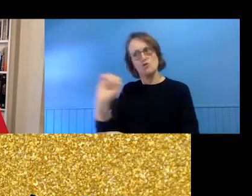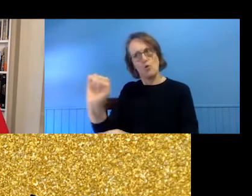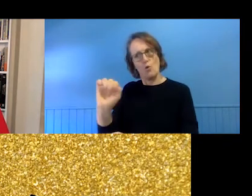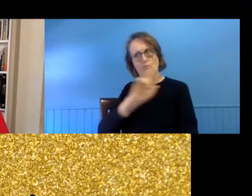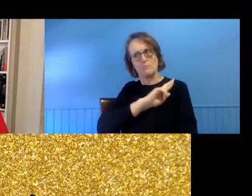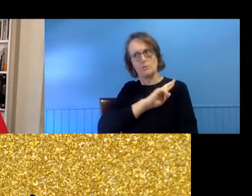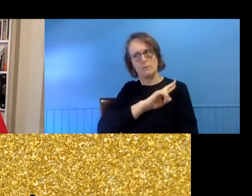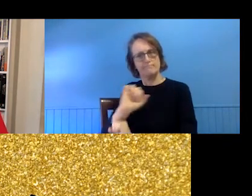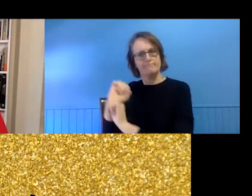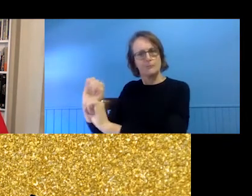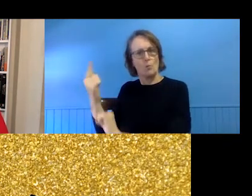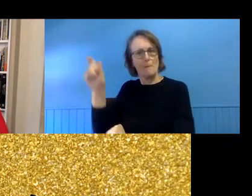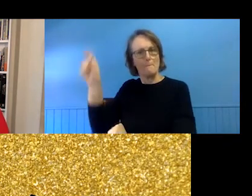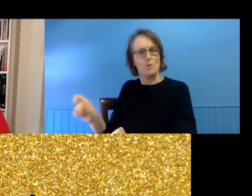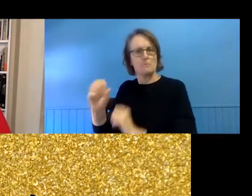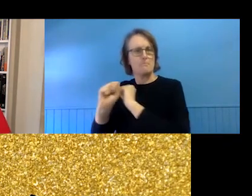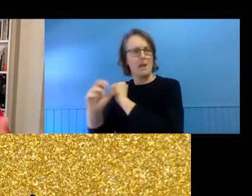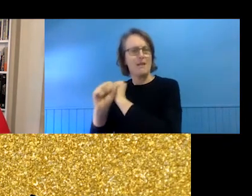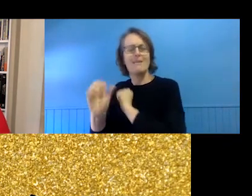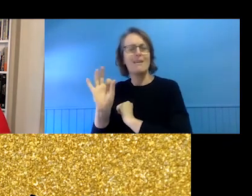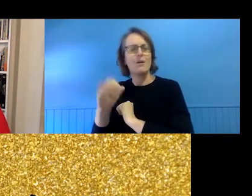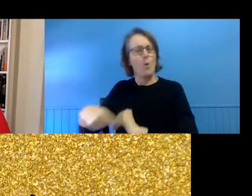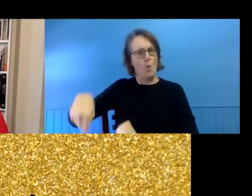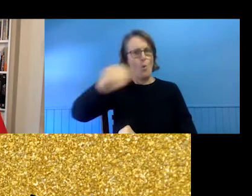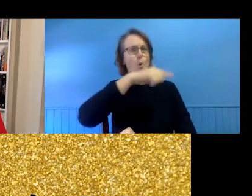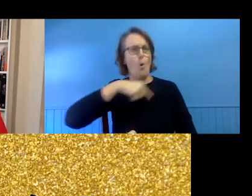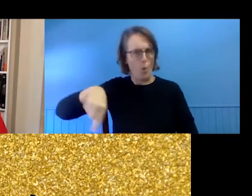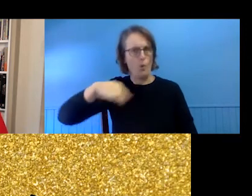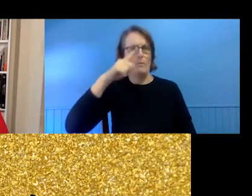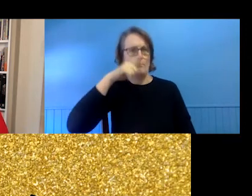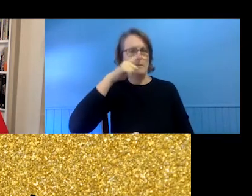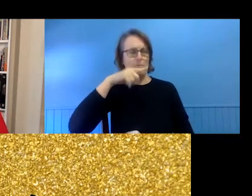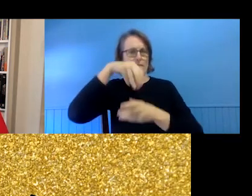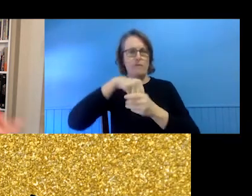undertaken by one person. Everybody in an arts organisation or in an